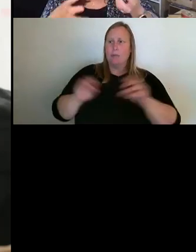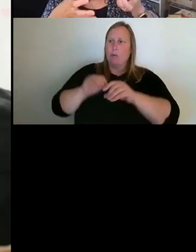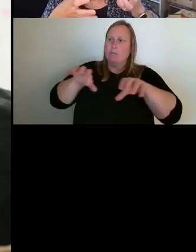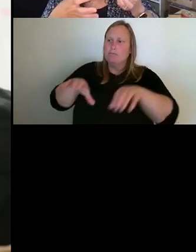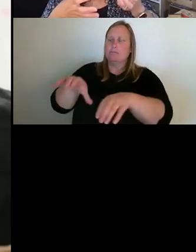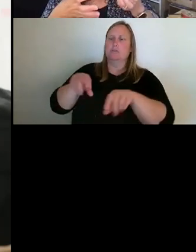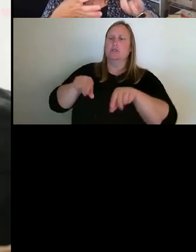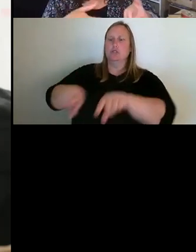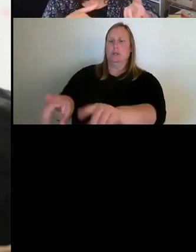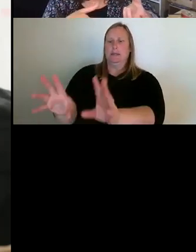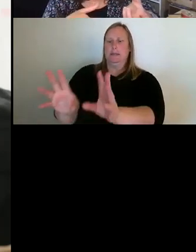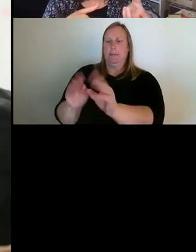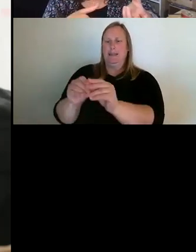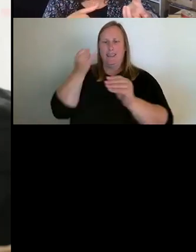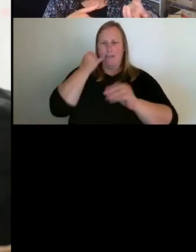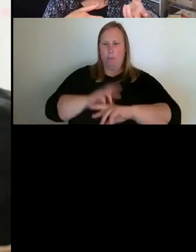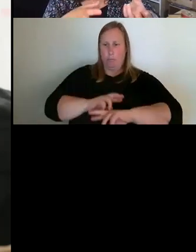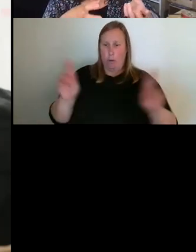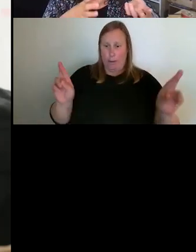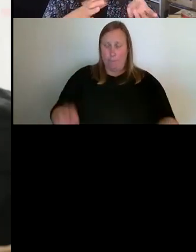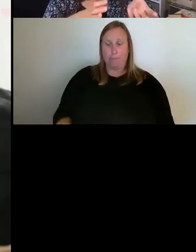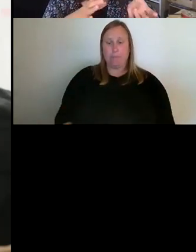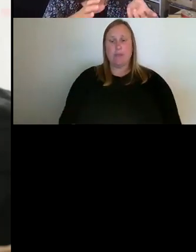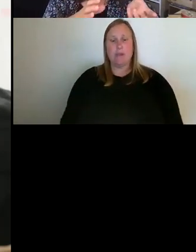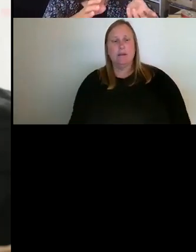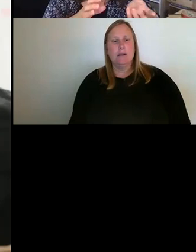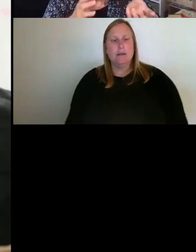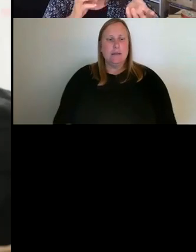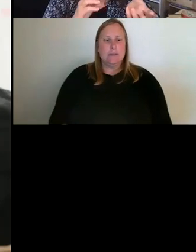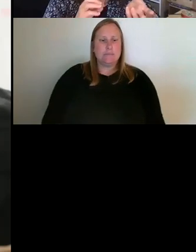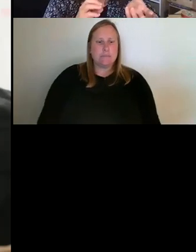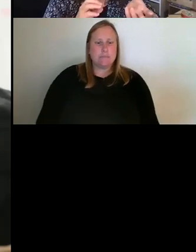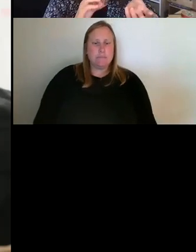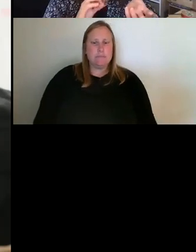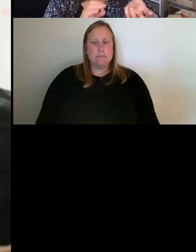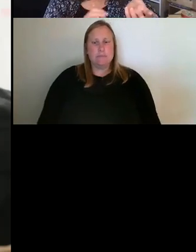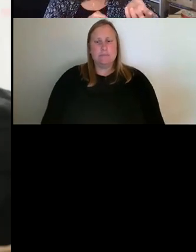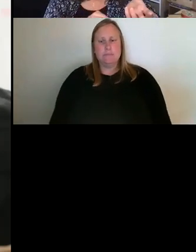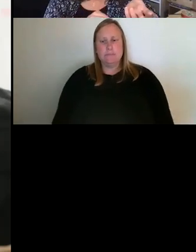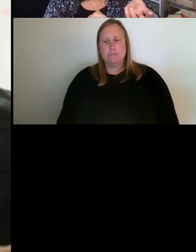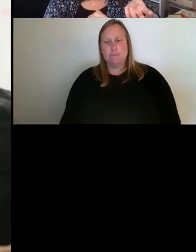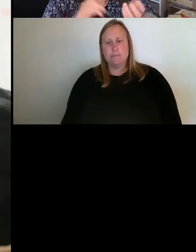And the other thing is how important it is for the engagement to be optional.